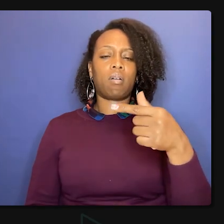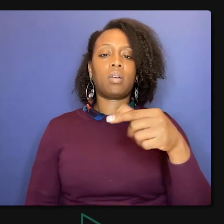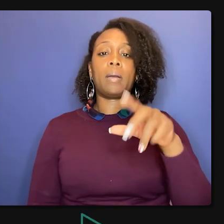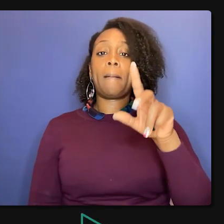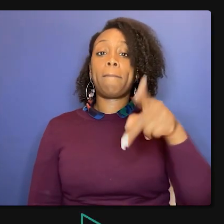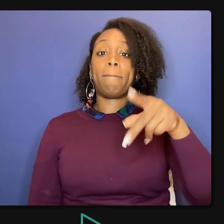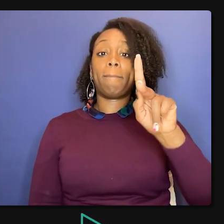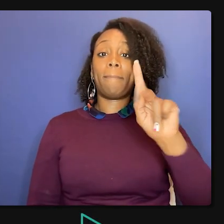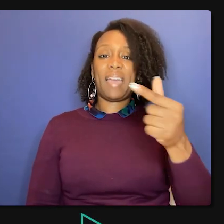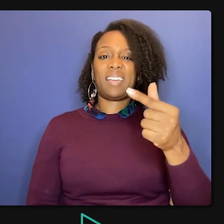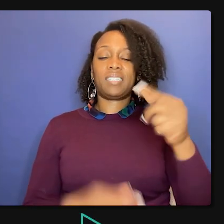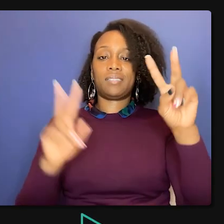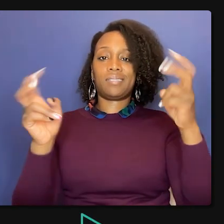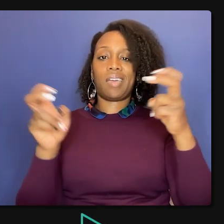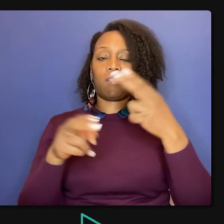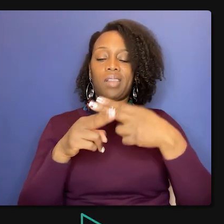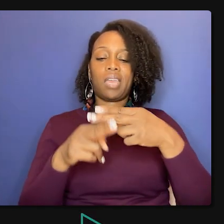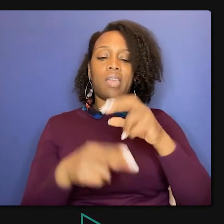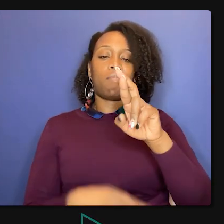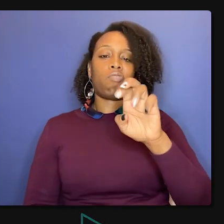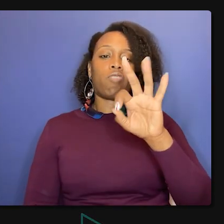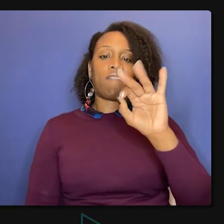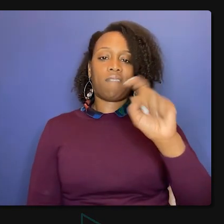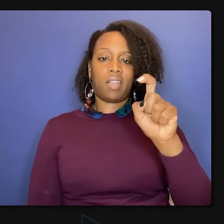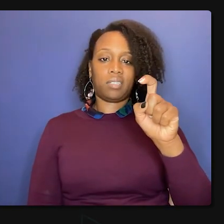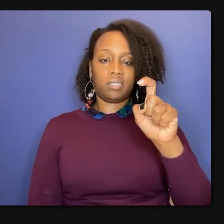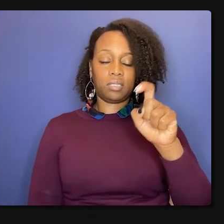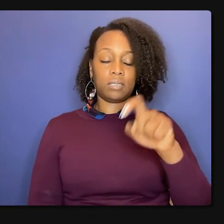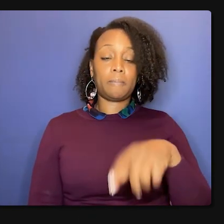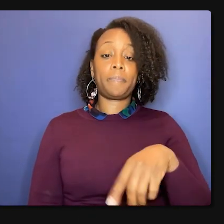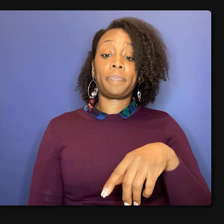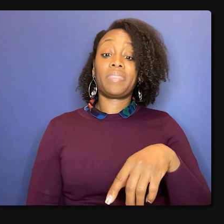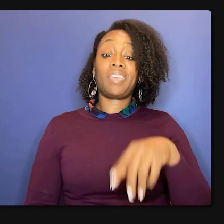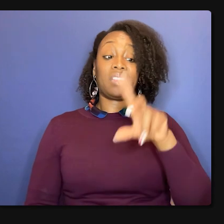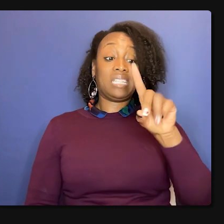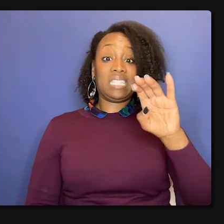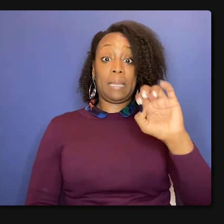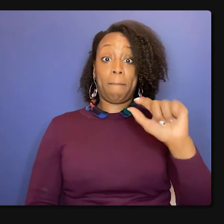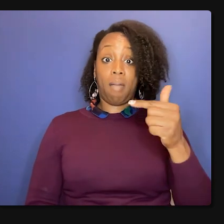of this title named Reflex. As the debugger is attaching,